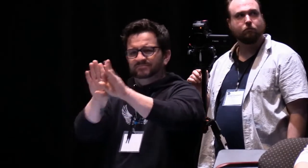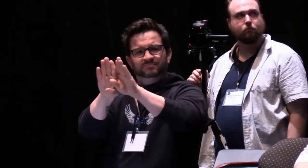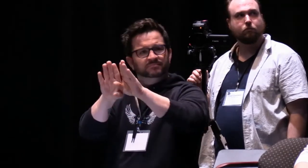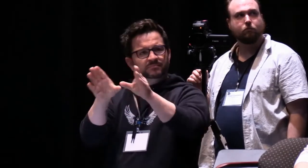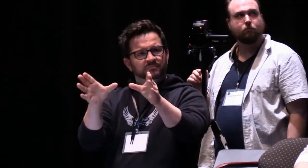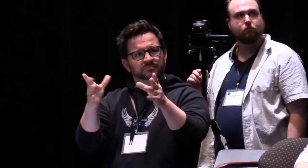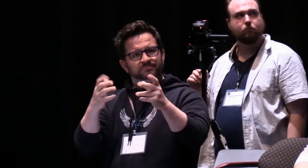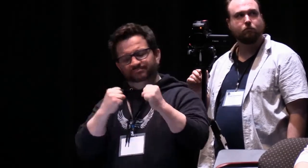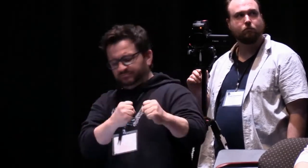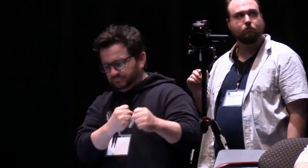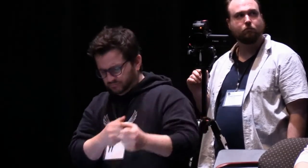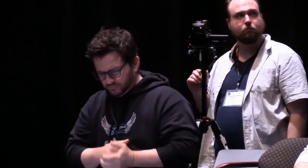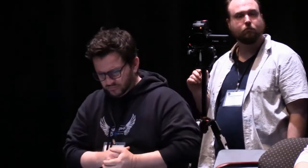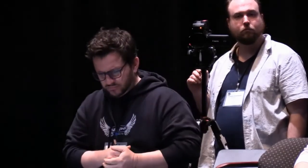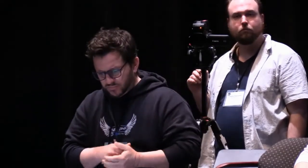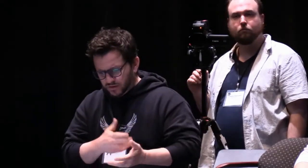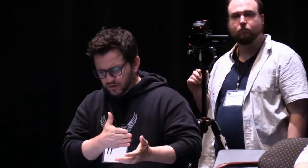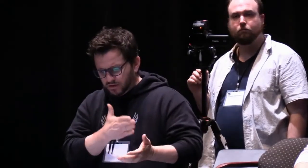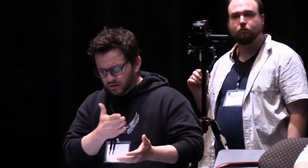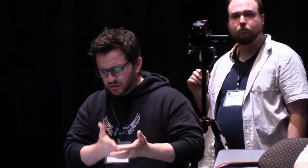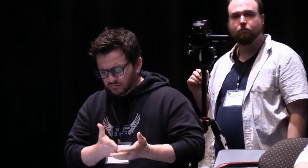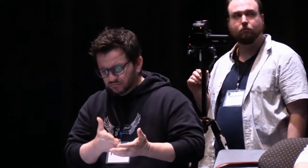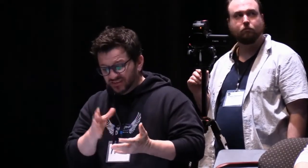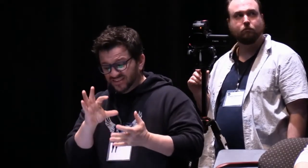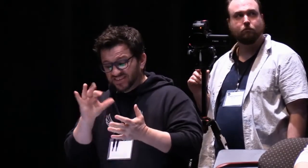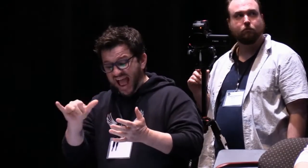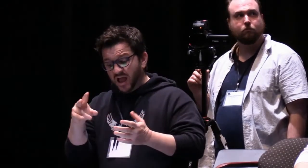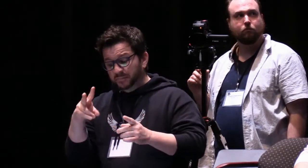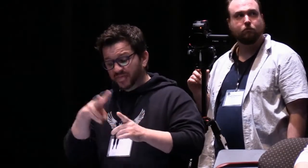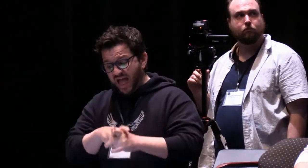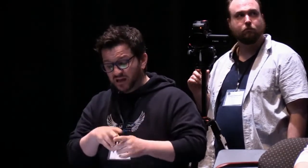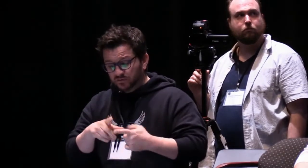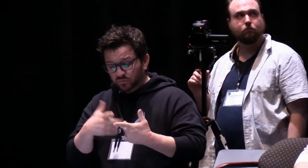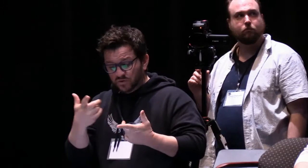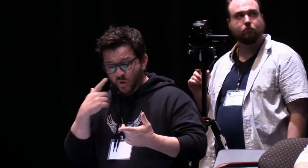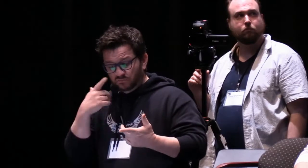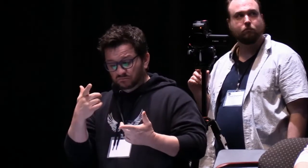that could be closed, solved, eradicated, by collaboration?